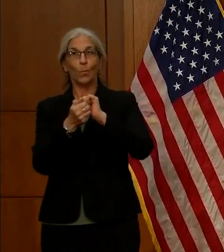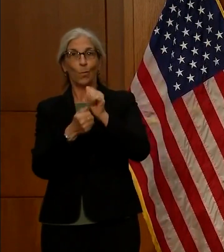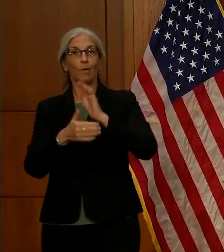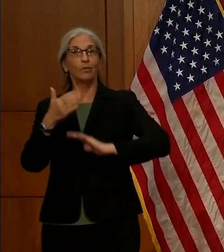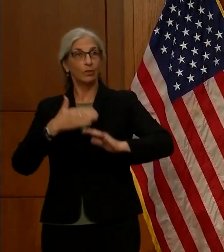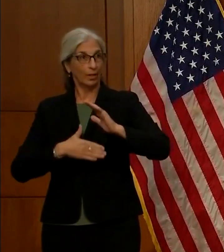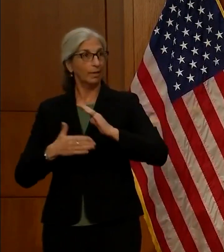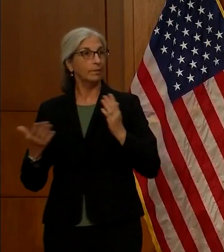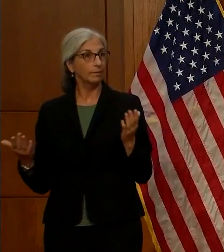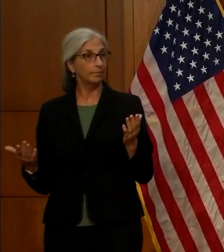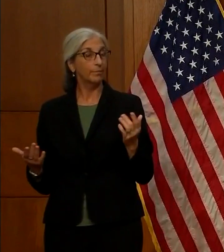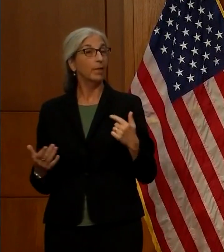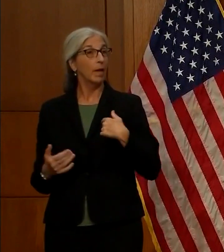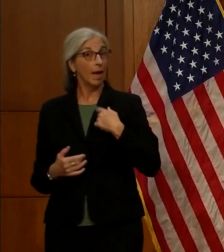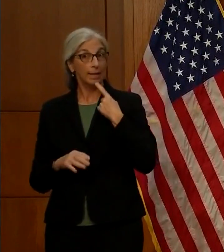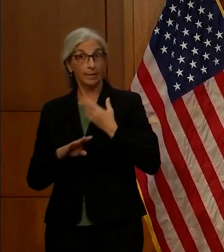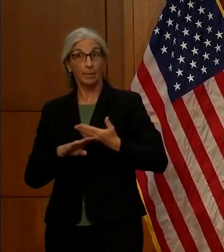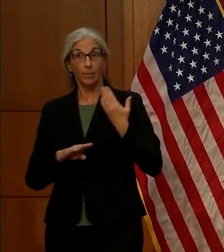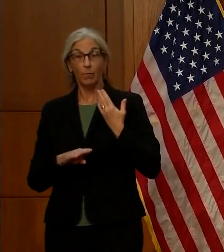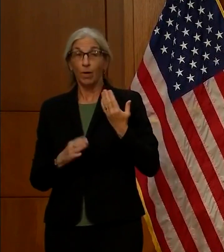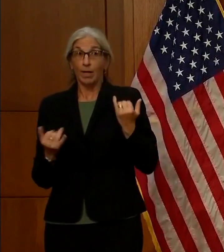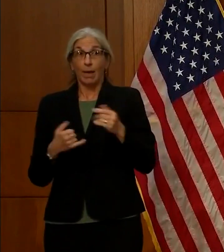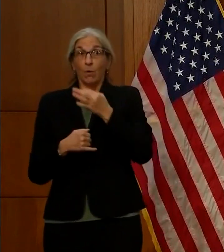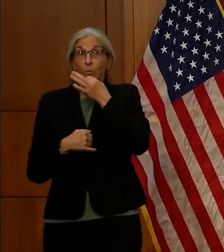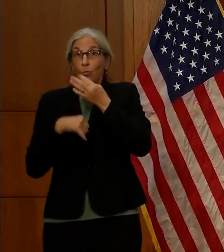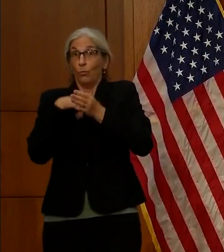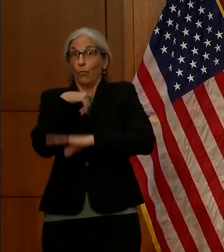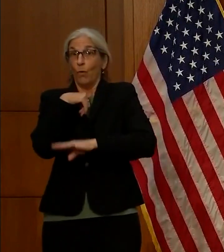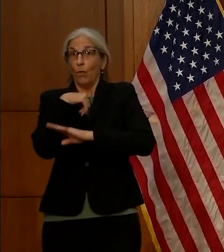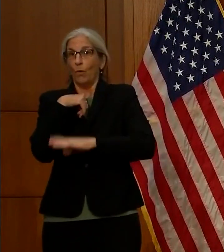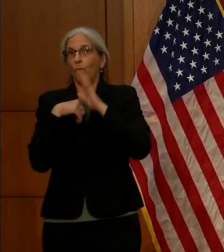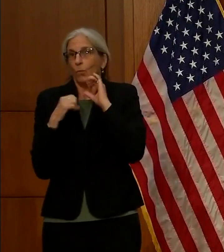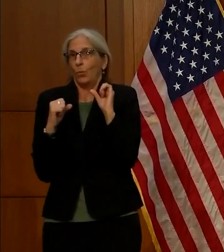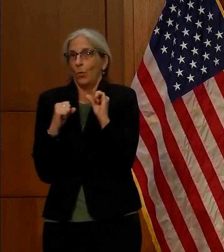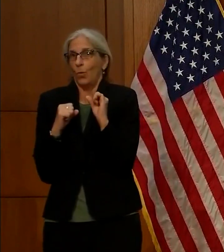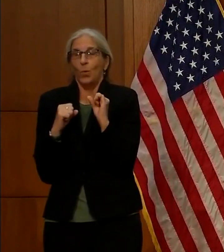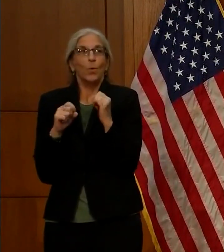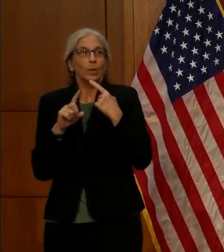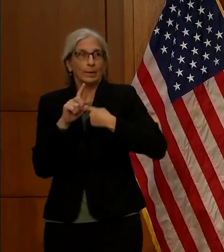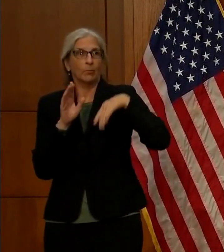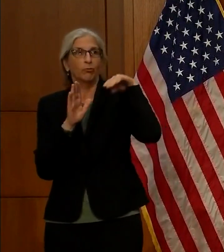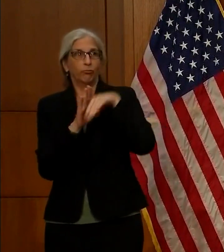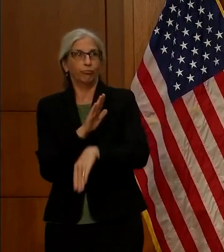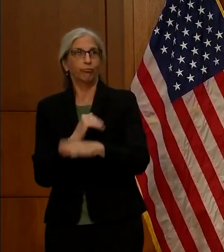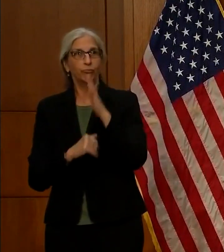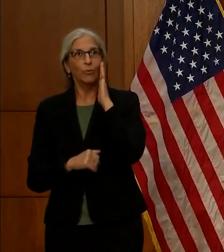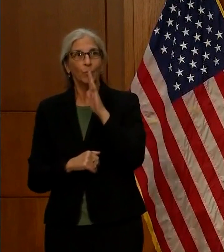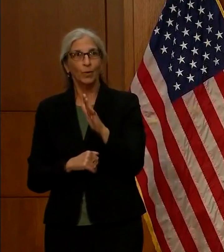YOUR MASK KEEP YOUR DISTANCE AND WASH YOUR HANDS- AS I SAID ALRIGHT WE'RE COMING INTO THE